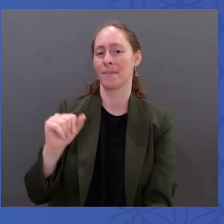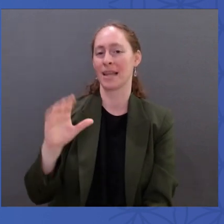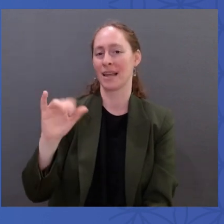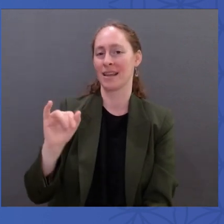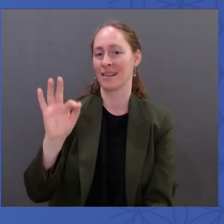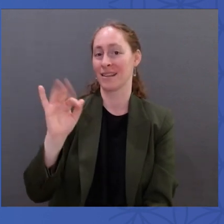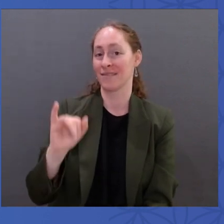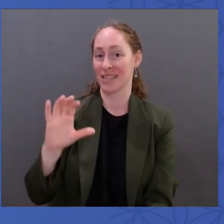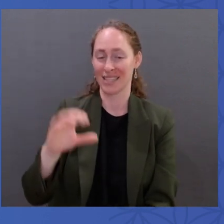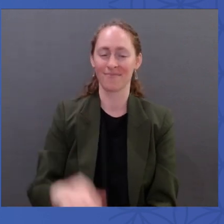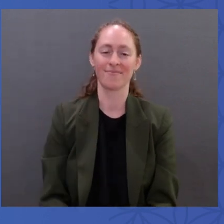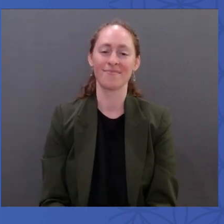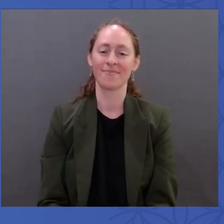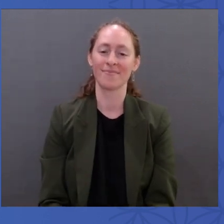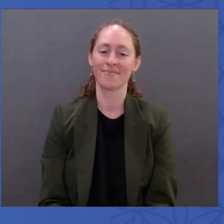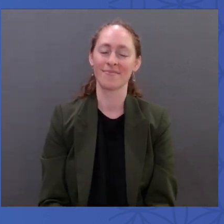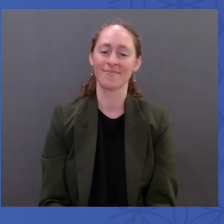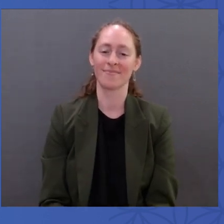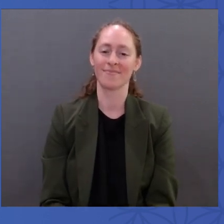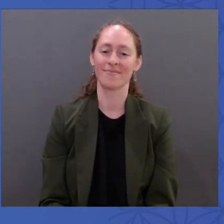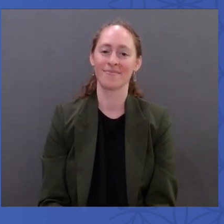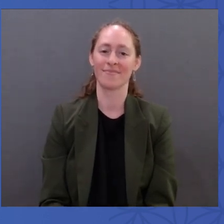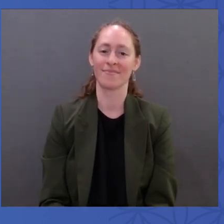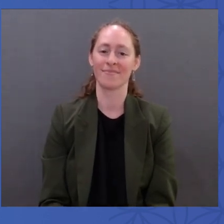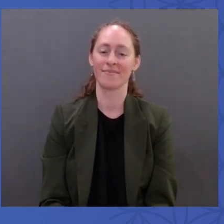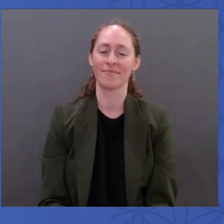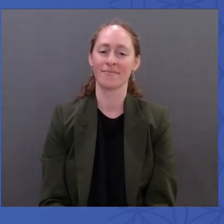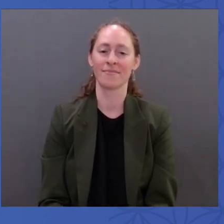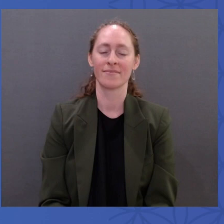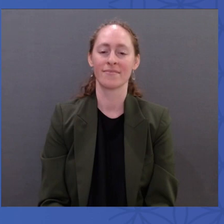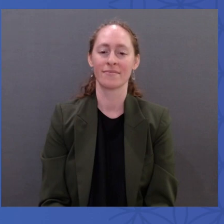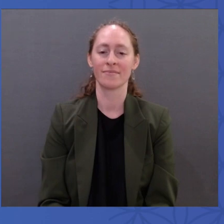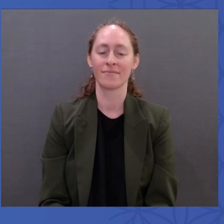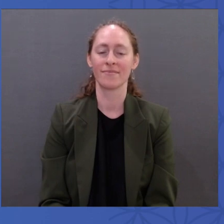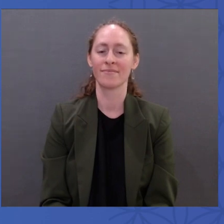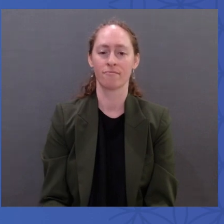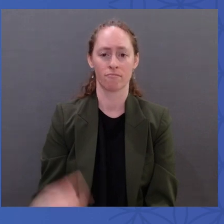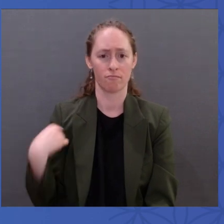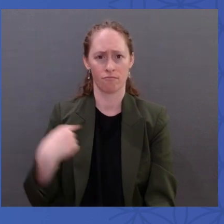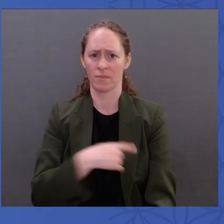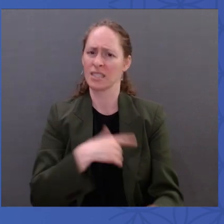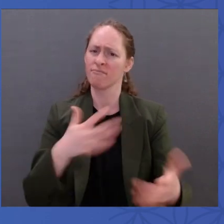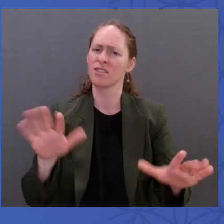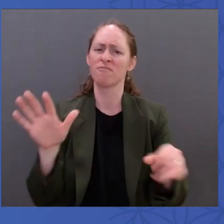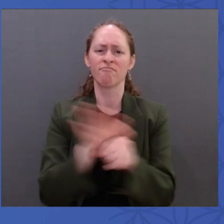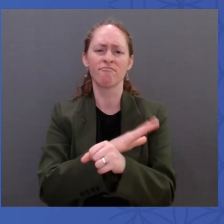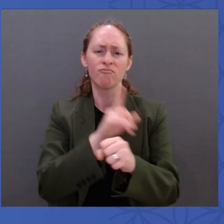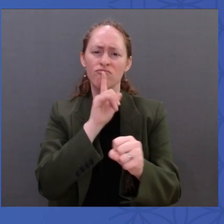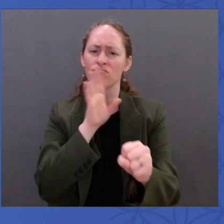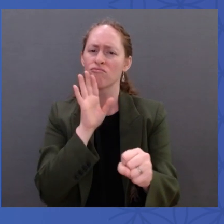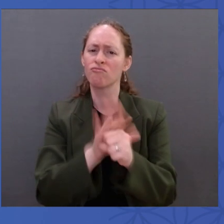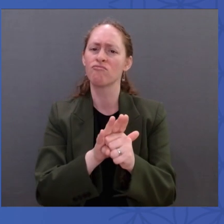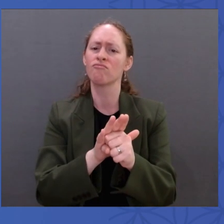Korea, for its part, commits to fulfill its responsibility. Thank you. Secretary Blinken: Thank you very much, Mr. President.